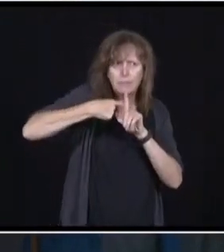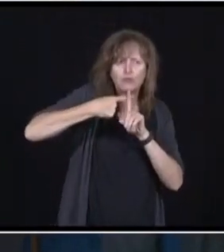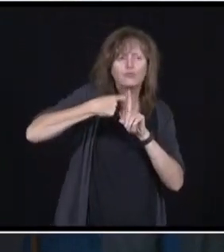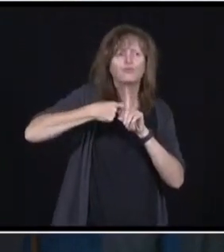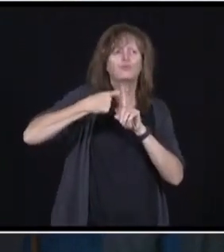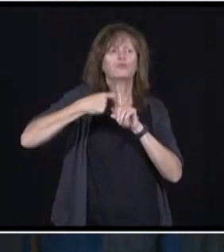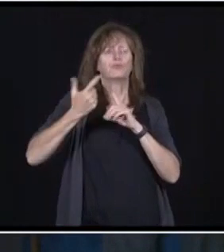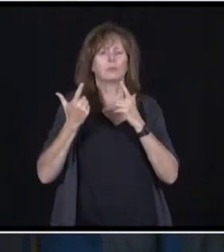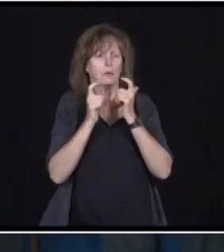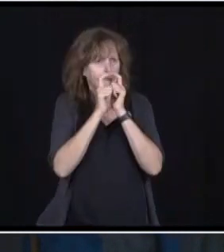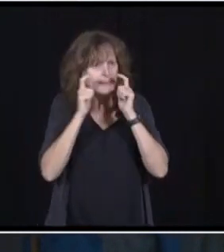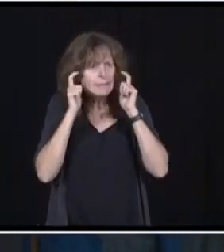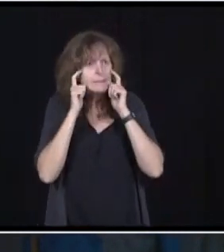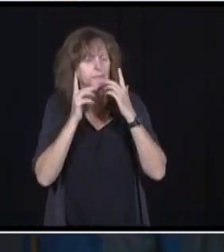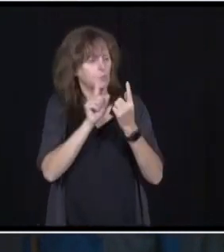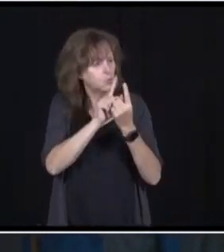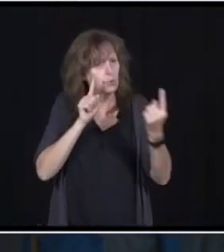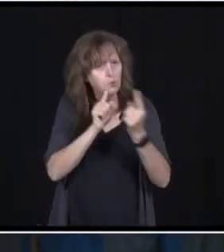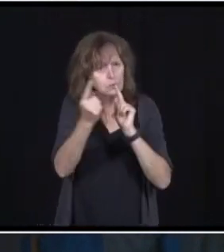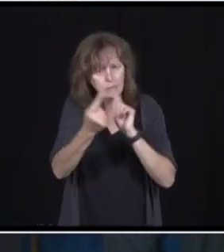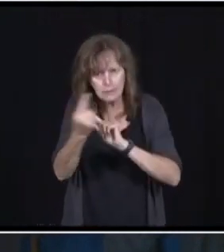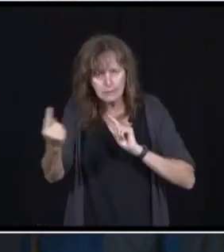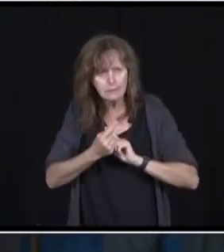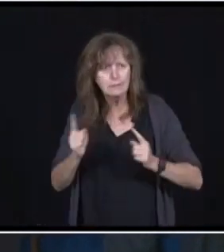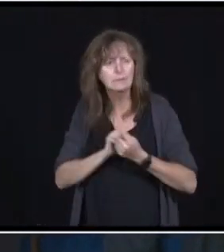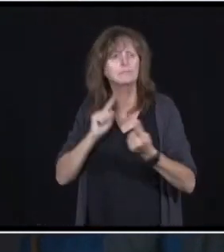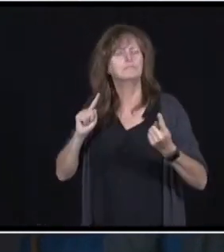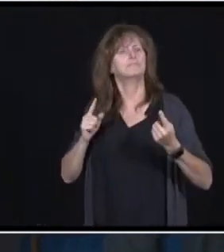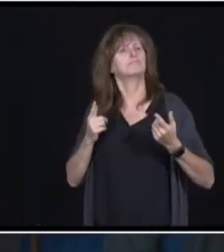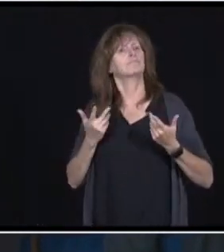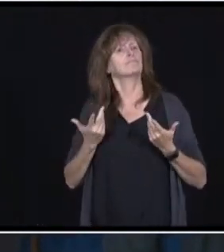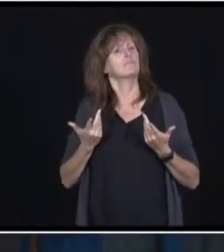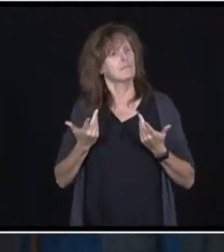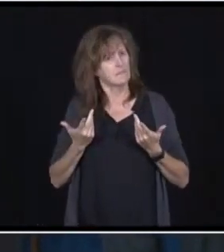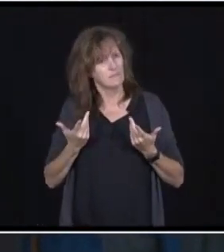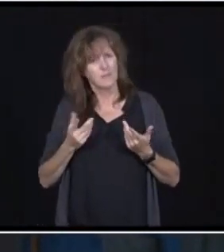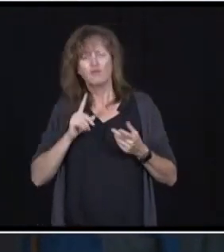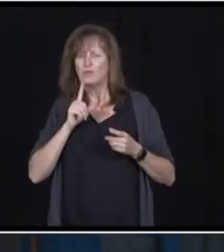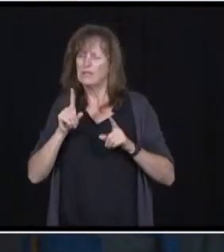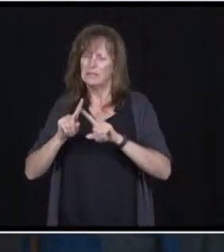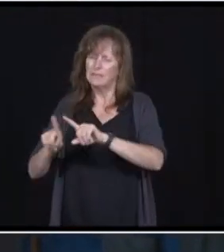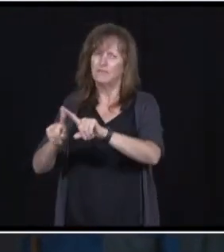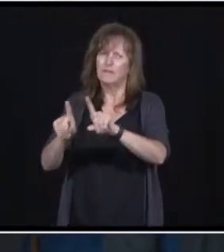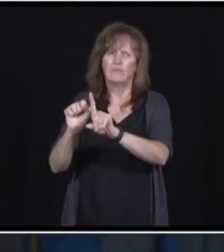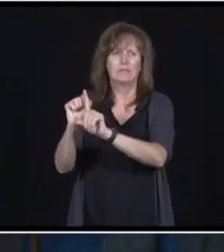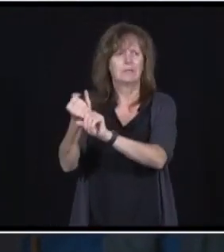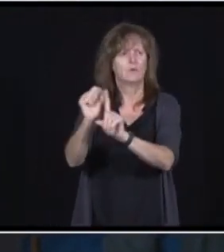place. They are supervised. People are getting their temperatures taken. They are wearing masks.